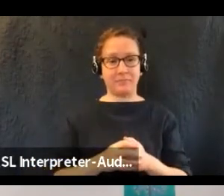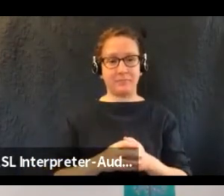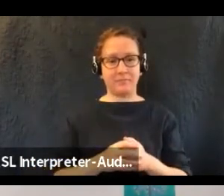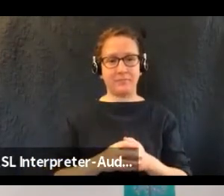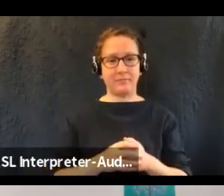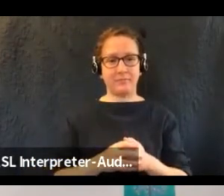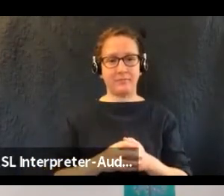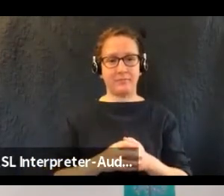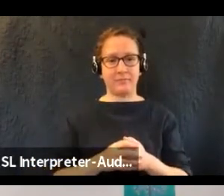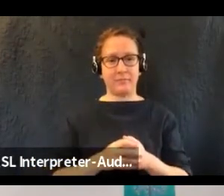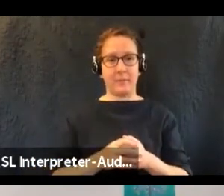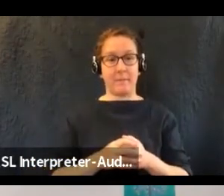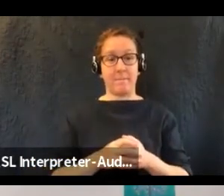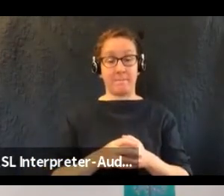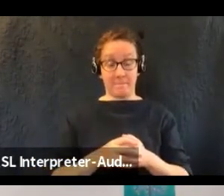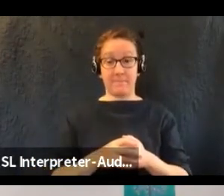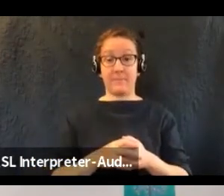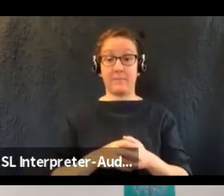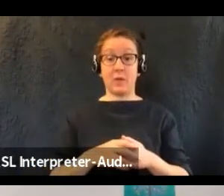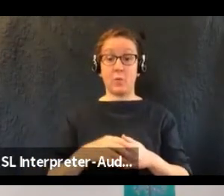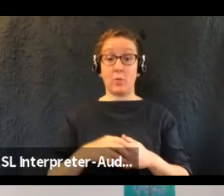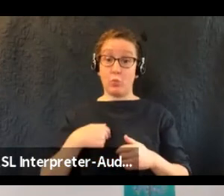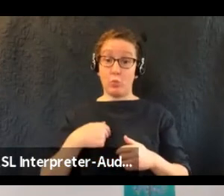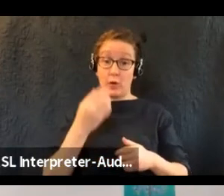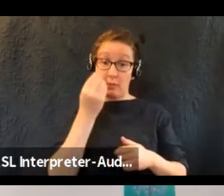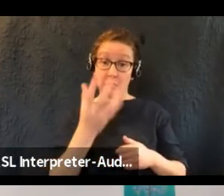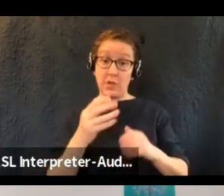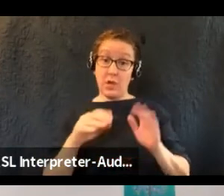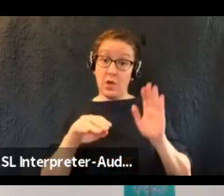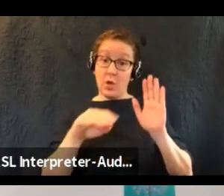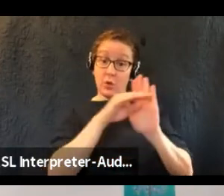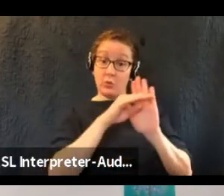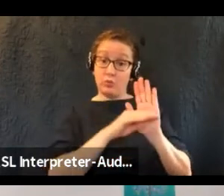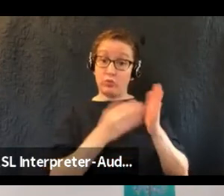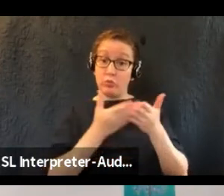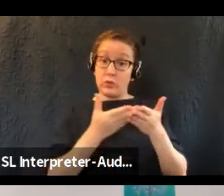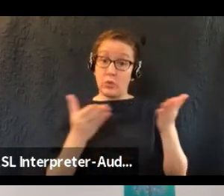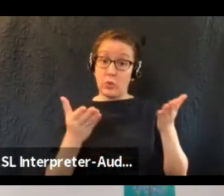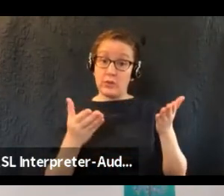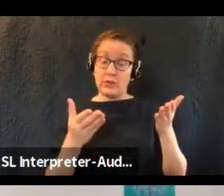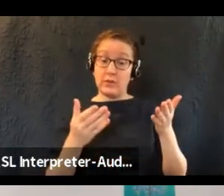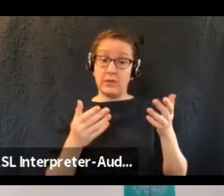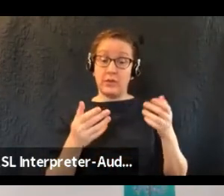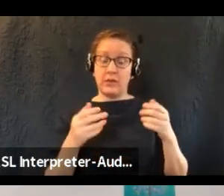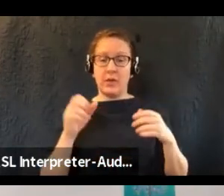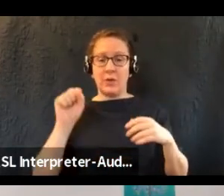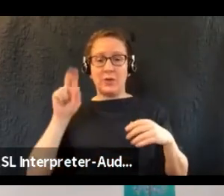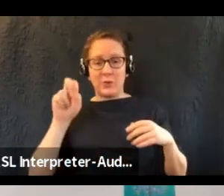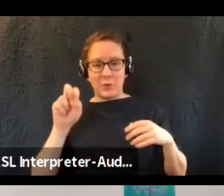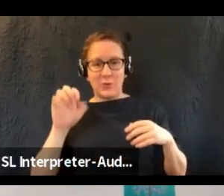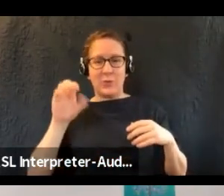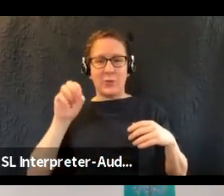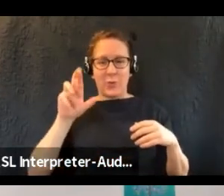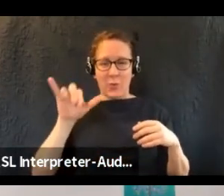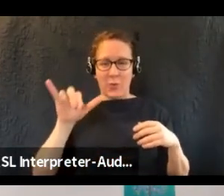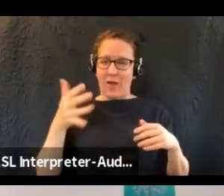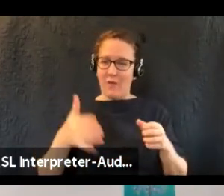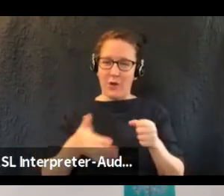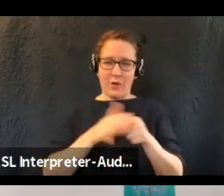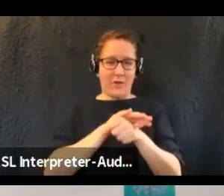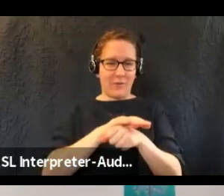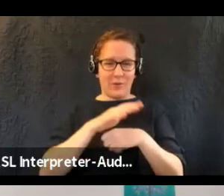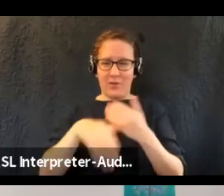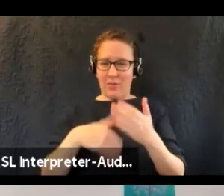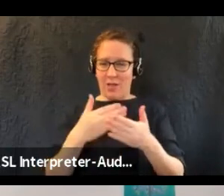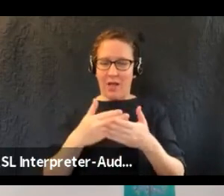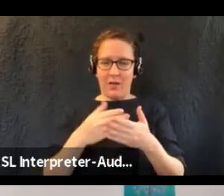Now, when I say "resources," I know both Sue and Cory have covered a lot of ground on these